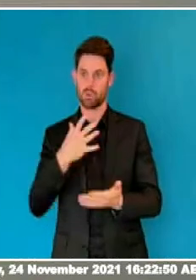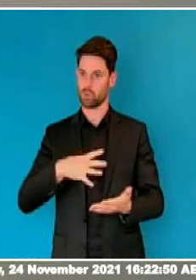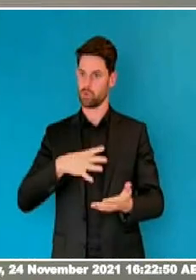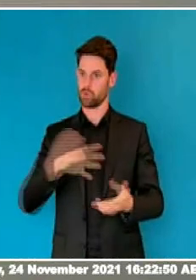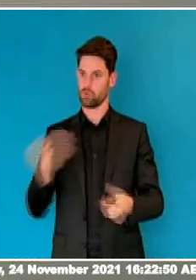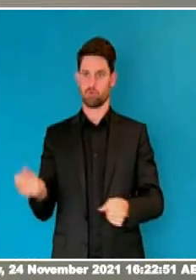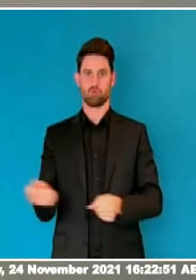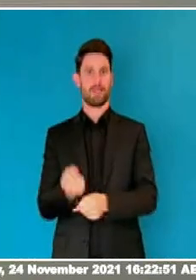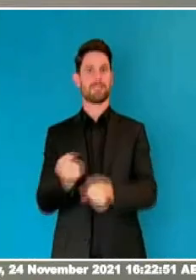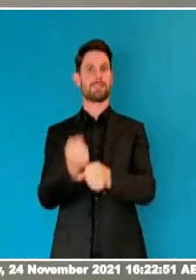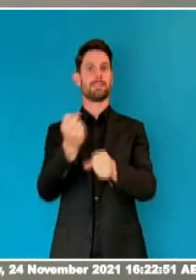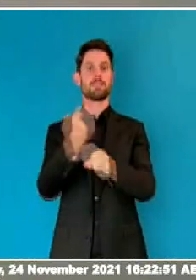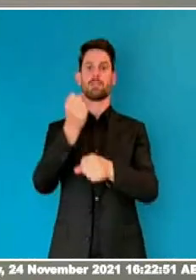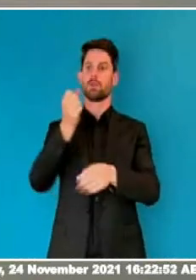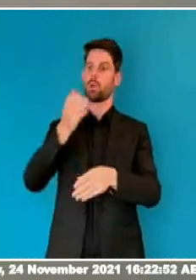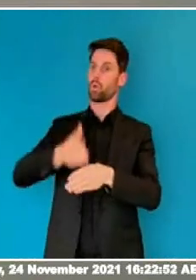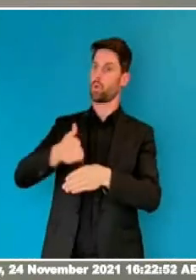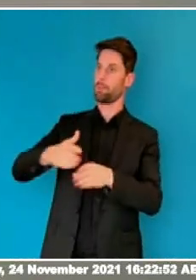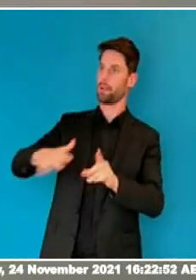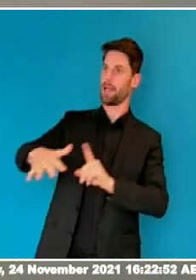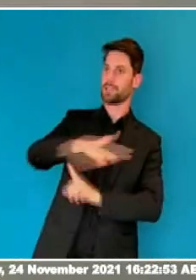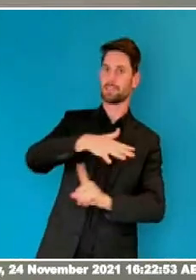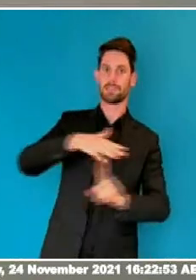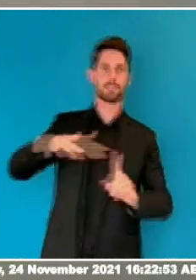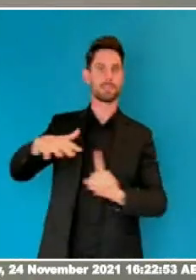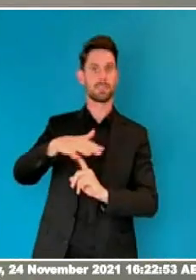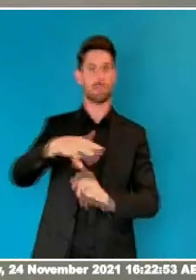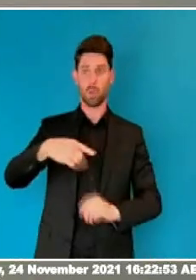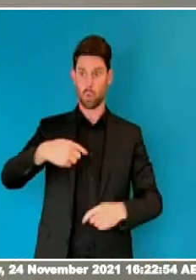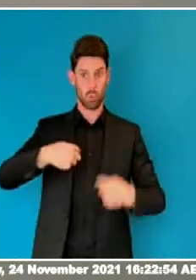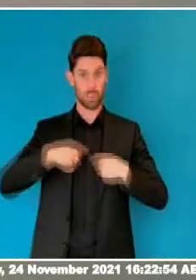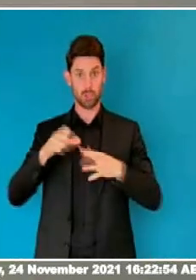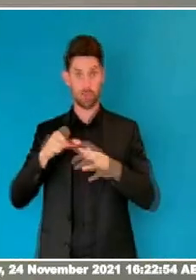We build workplaces every day for our clients, for ourselves.